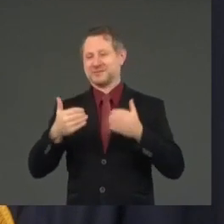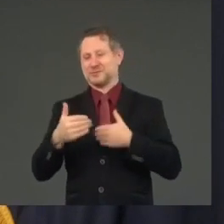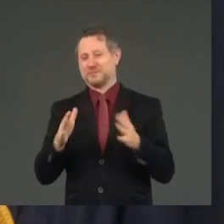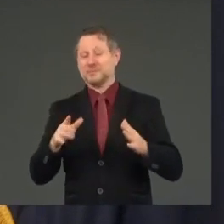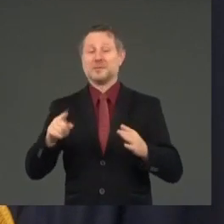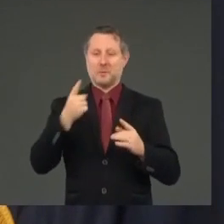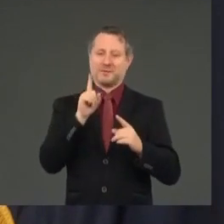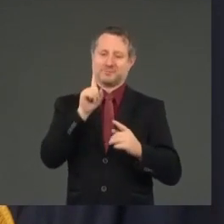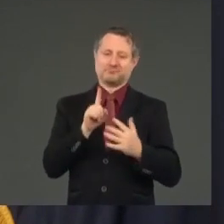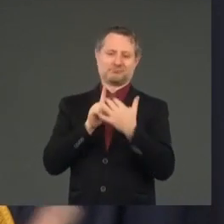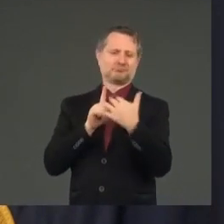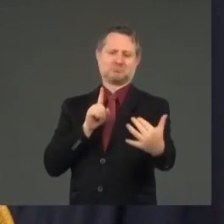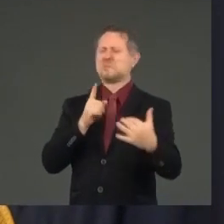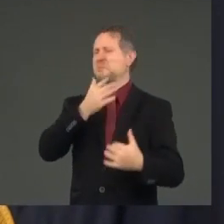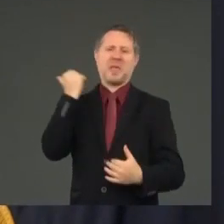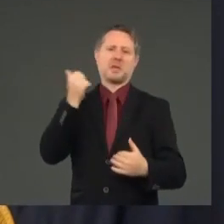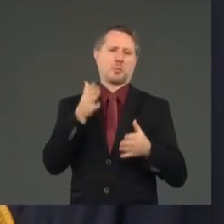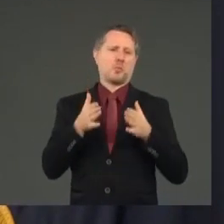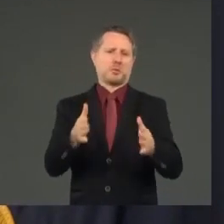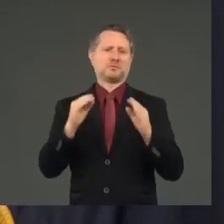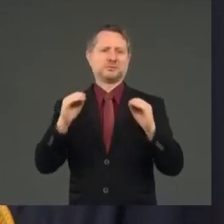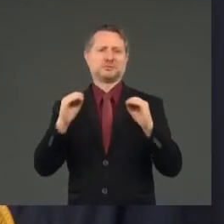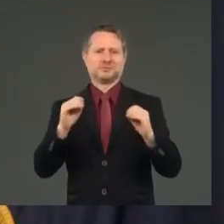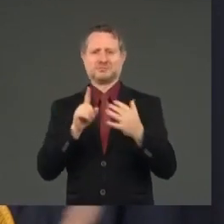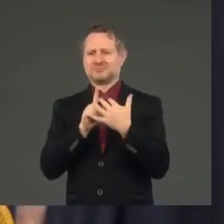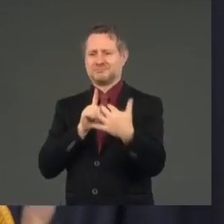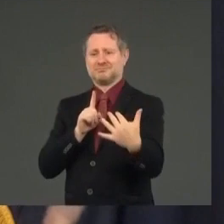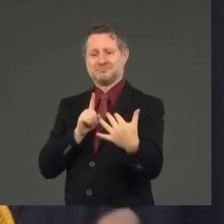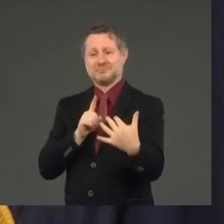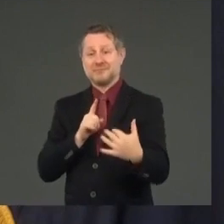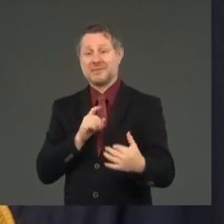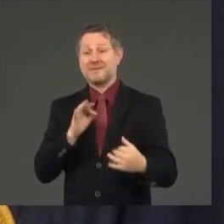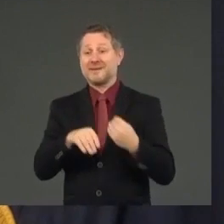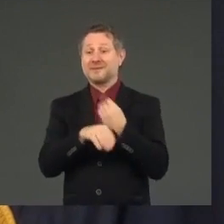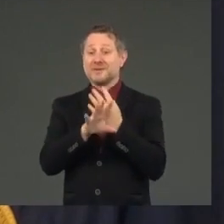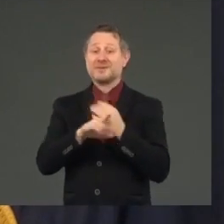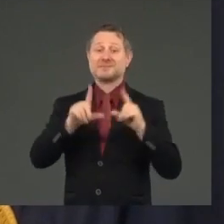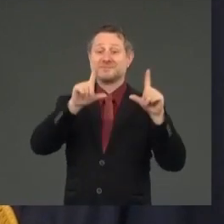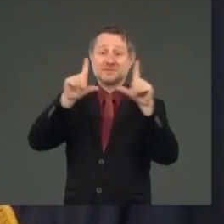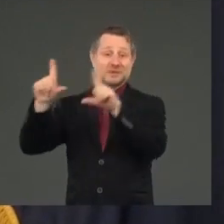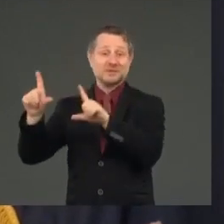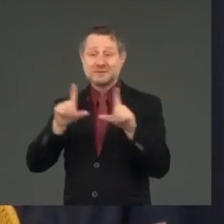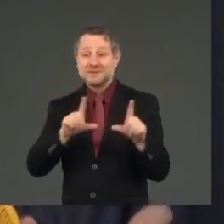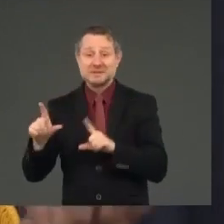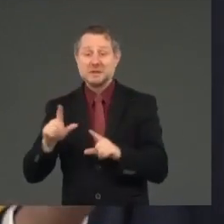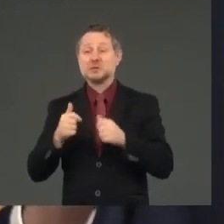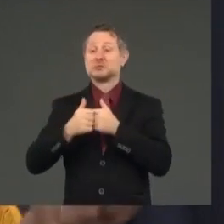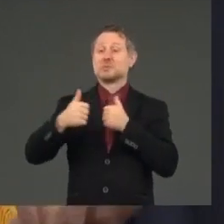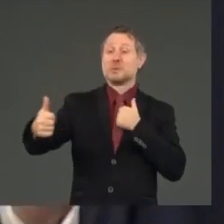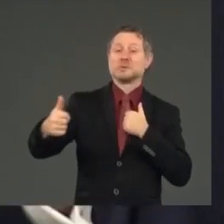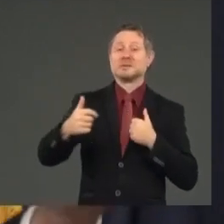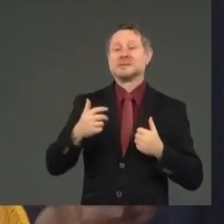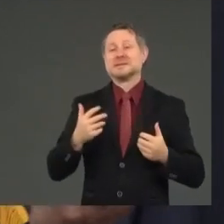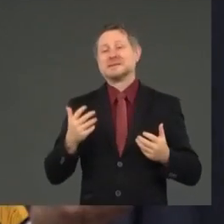I AGREE WITH THE TEACHERS WHO SAY THERE IS NO SUBSTITUTE FOR CLASSROOM TEACHING. THERE IS NO SUBSTITUTE.